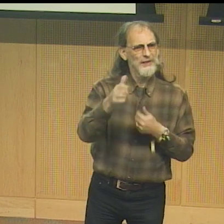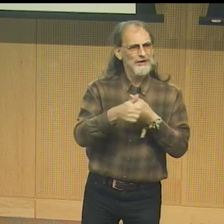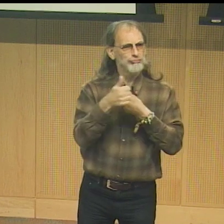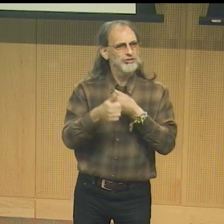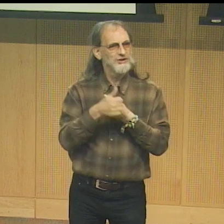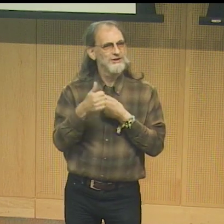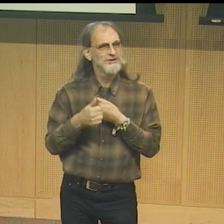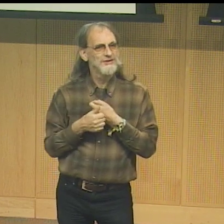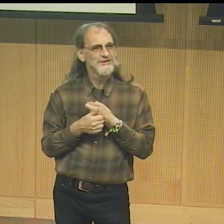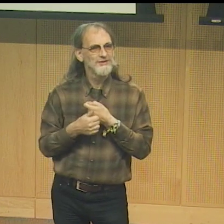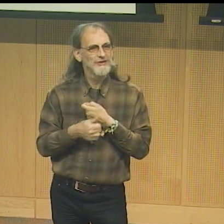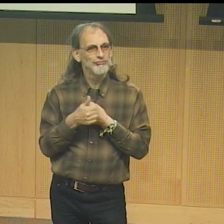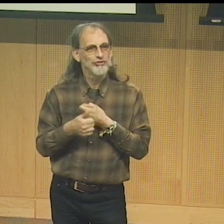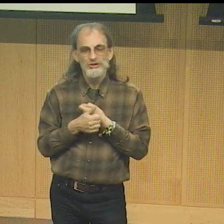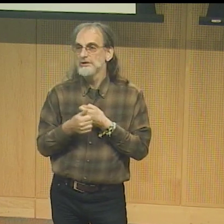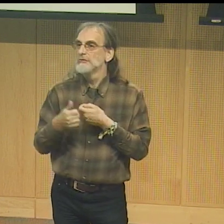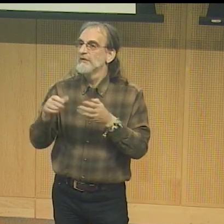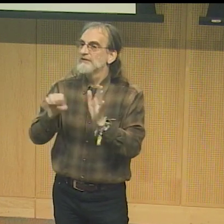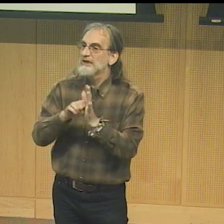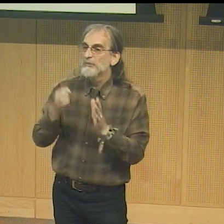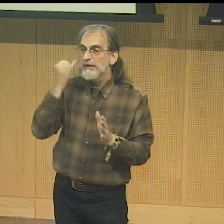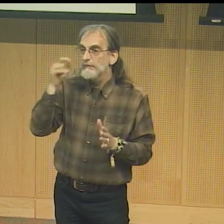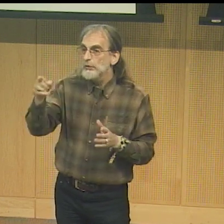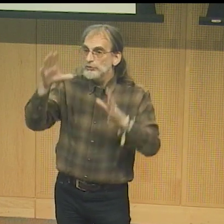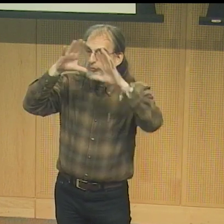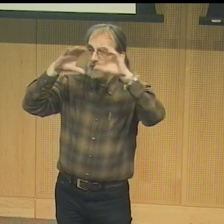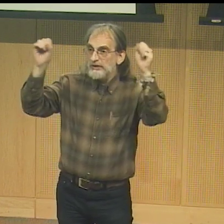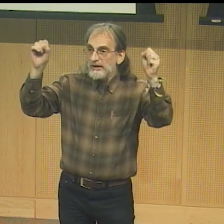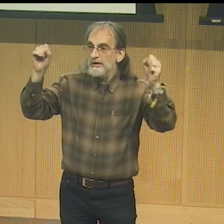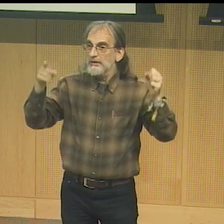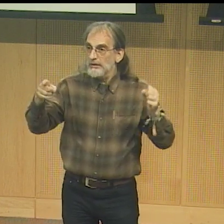collectively, then they individually benefit.